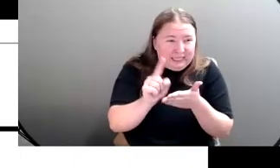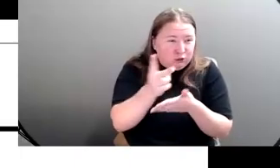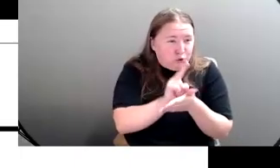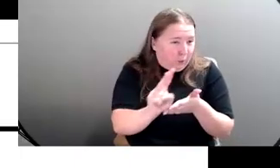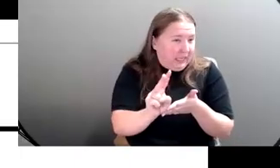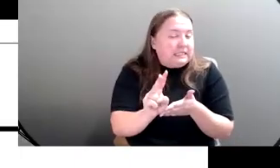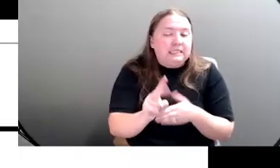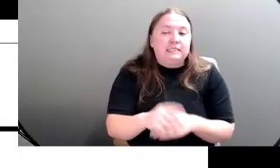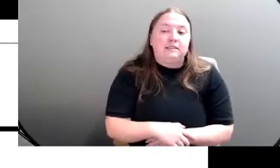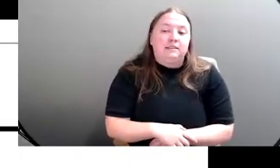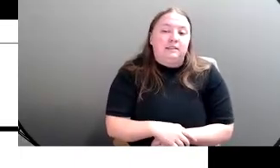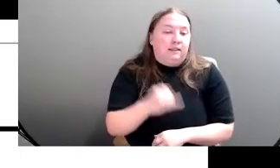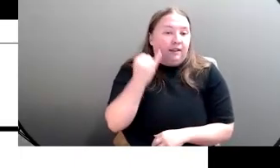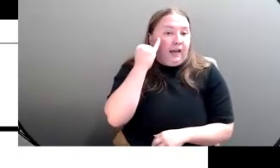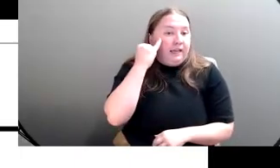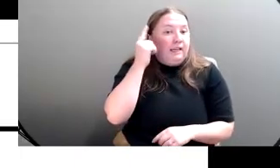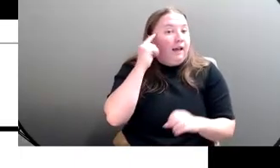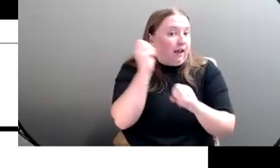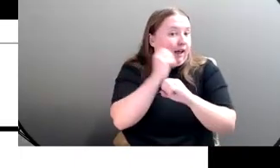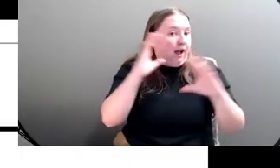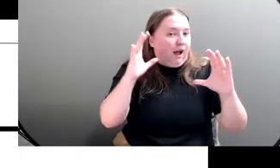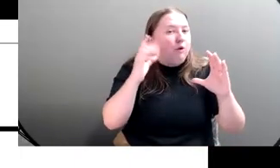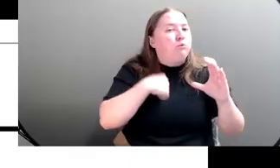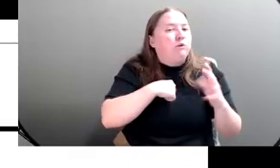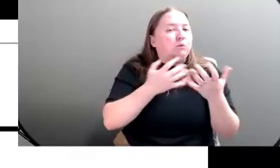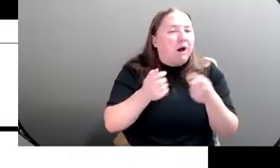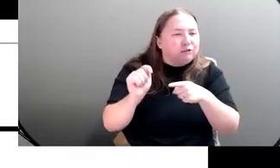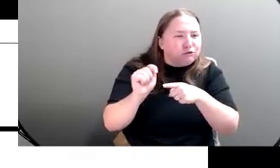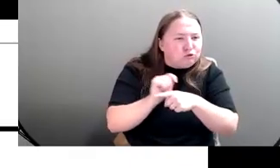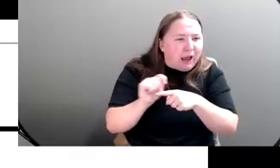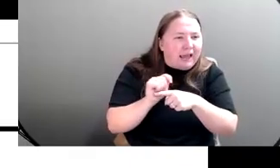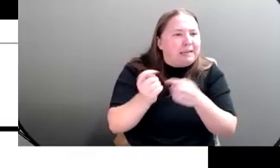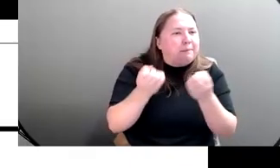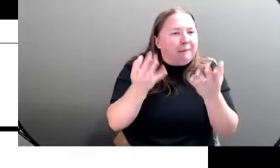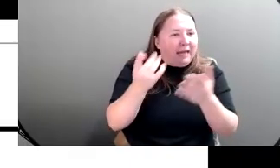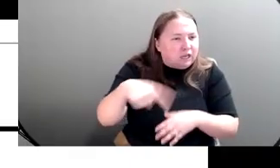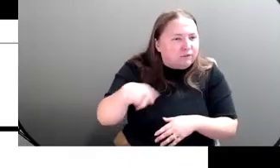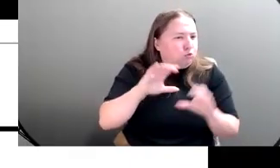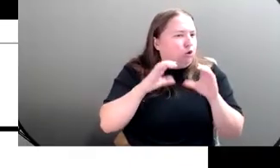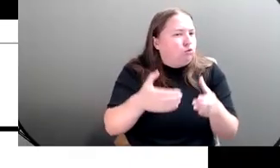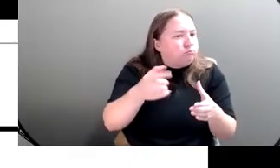And the idea here is that we want to train, many of you, a group of you,